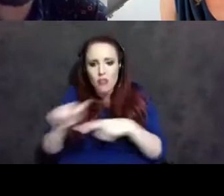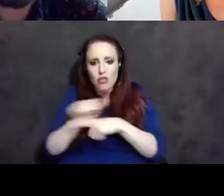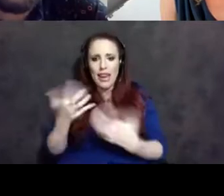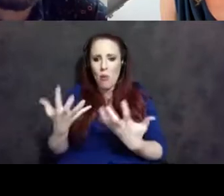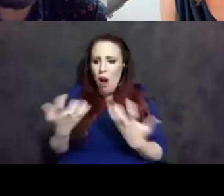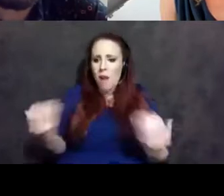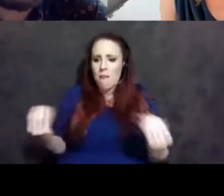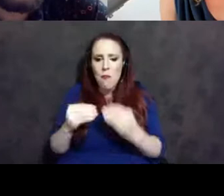They want to have tools.